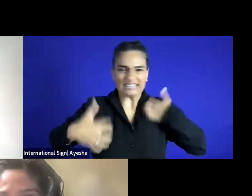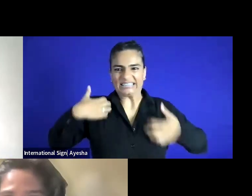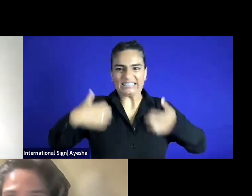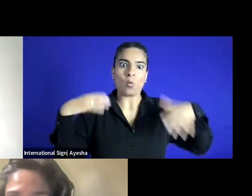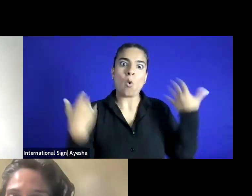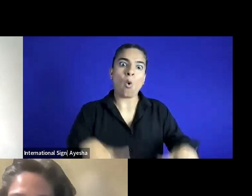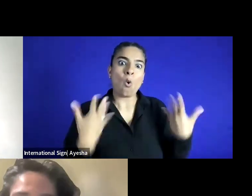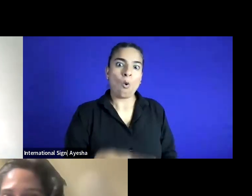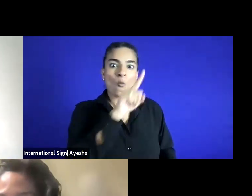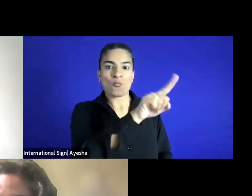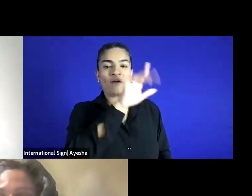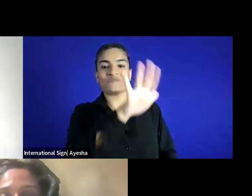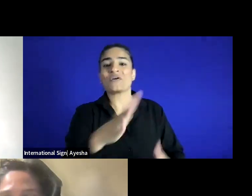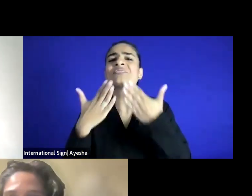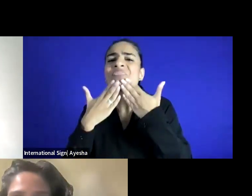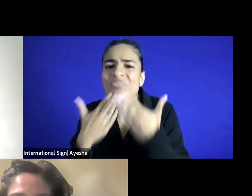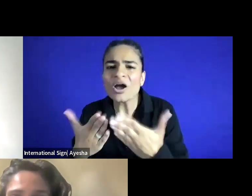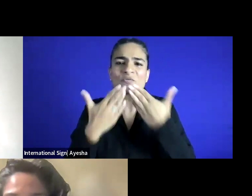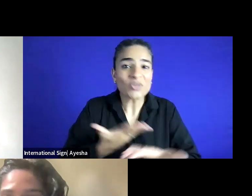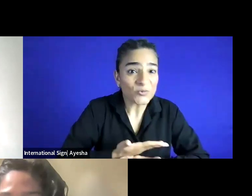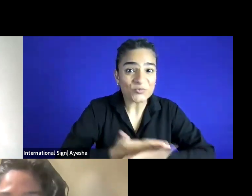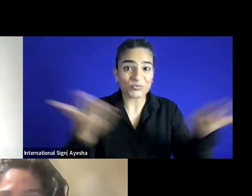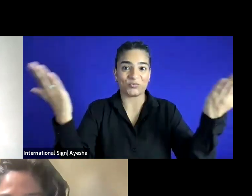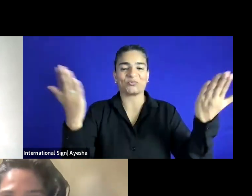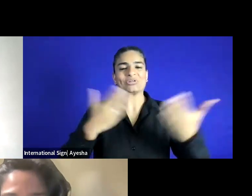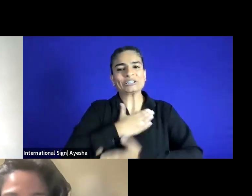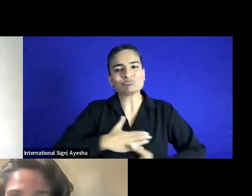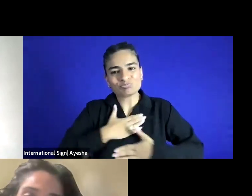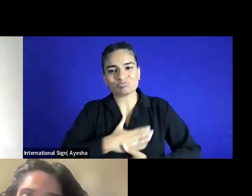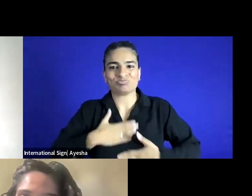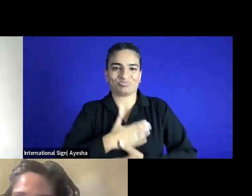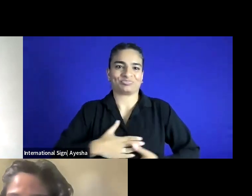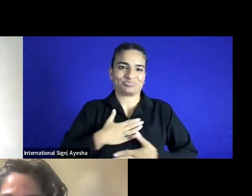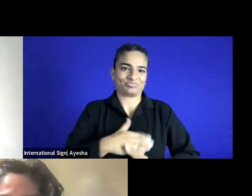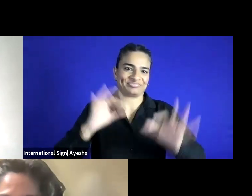We hope you'll at at least a ten and then carry that into into the forum with us.